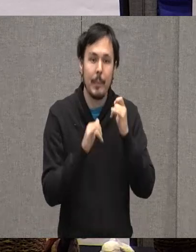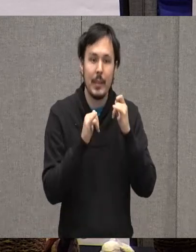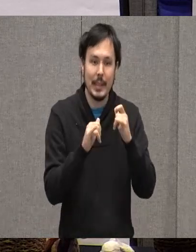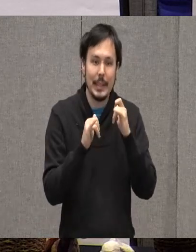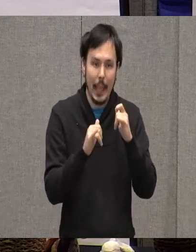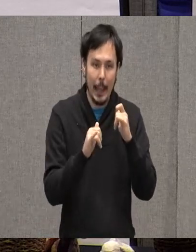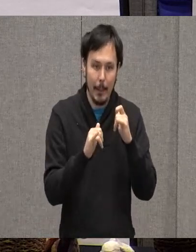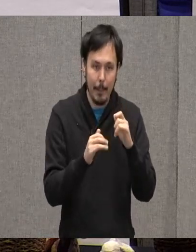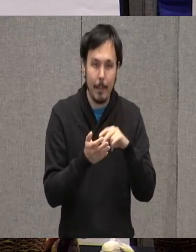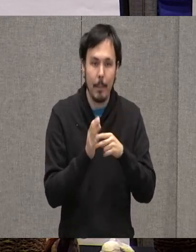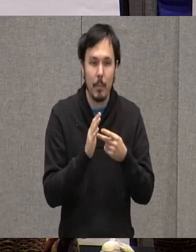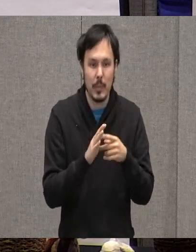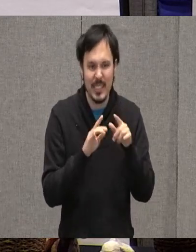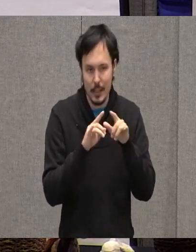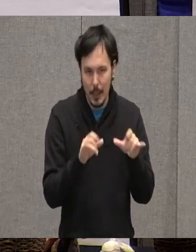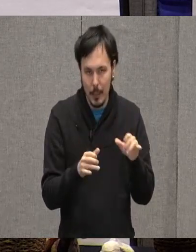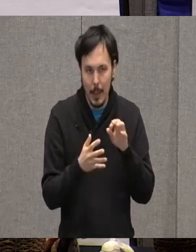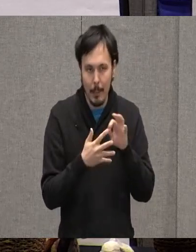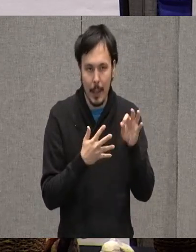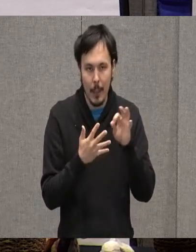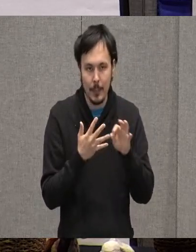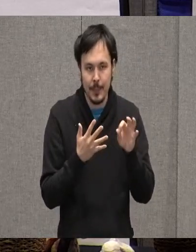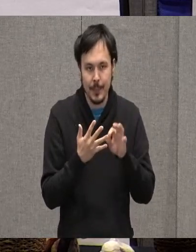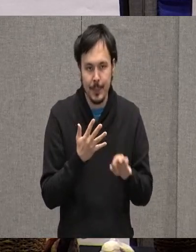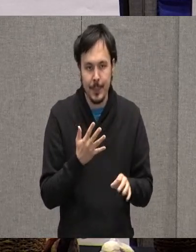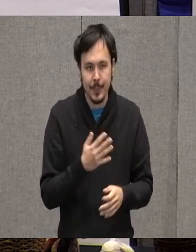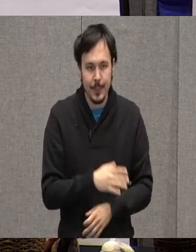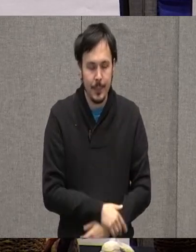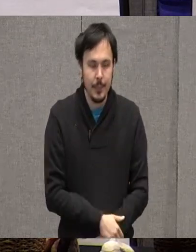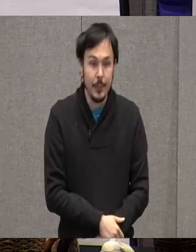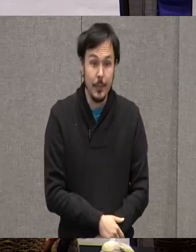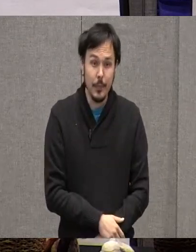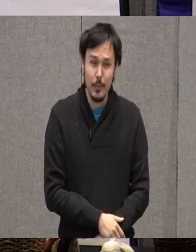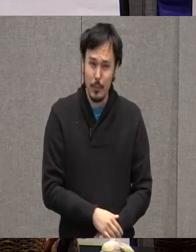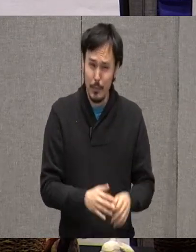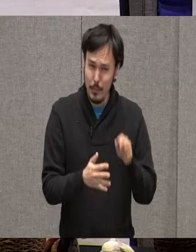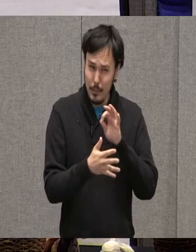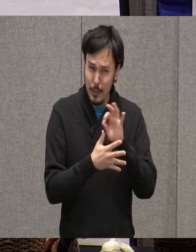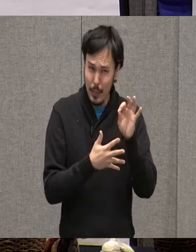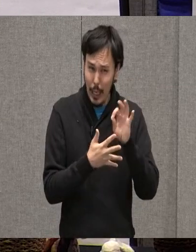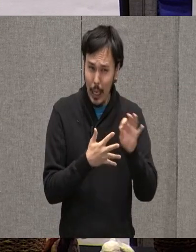so that we're all counting together. And then what we're going to be counting with this morning